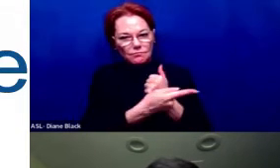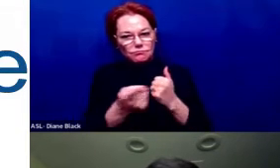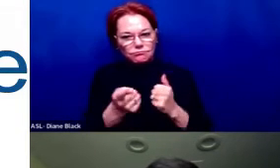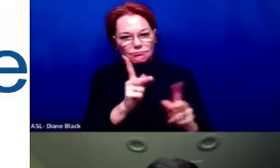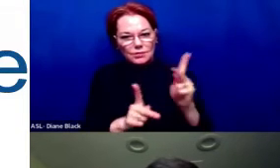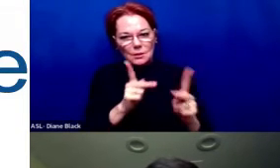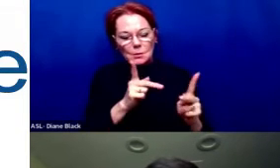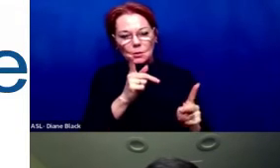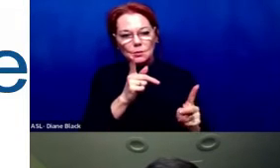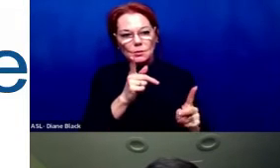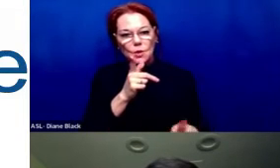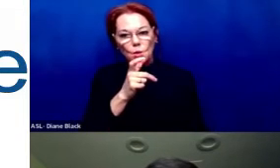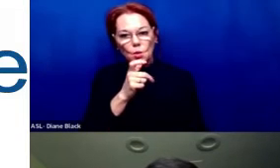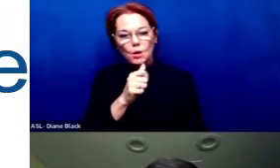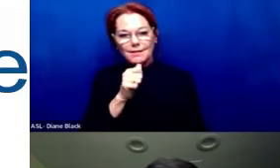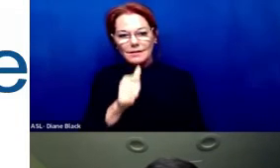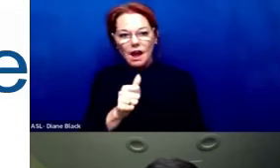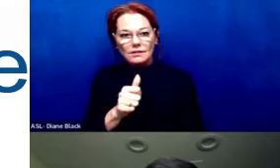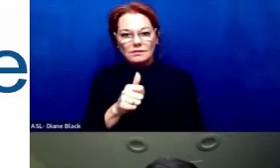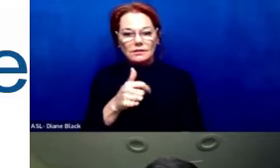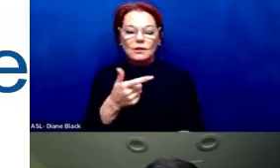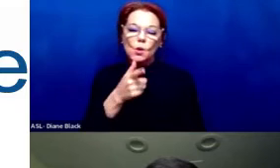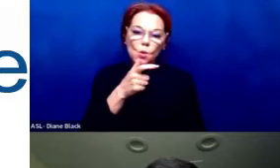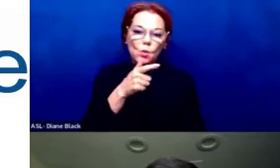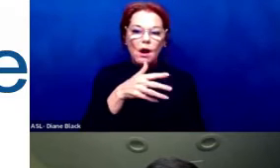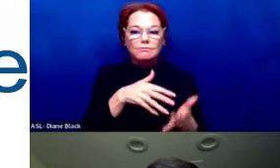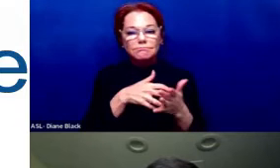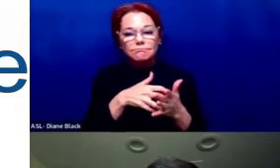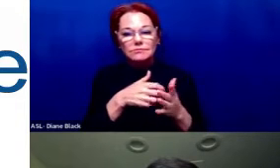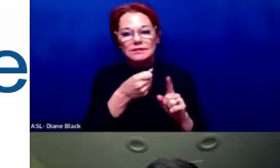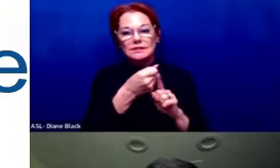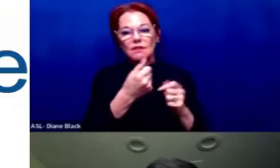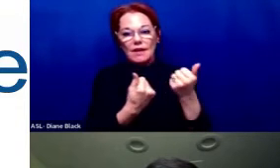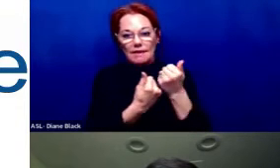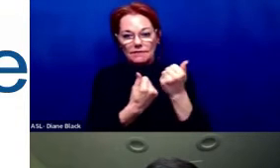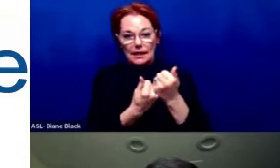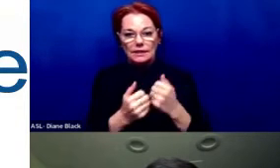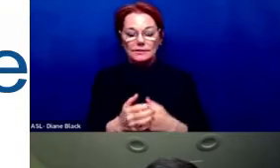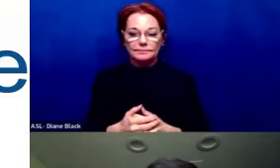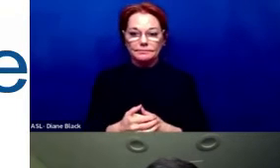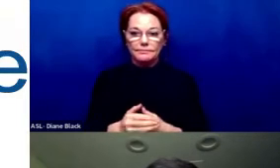aren't as good at self advocating as as, as I have been. So yeah, that's my story.